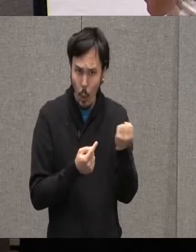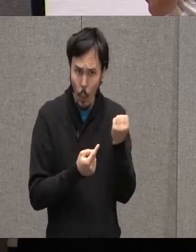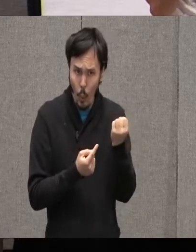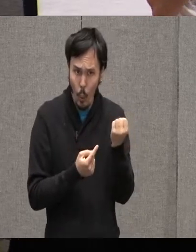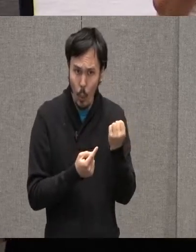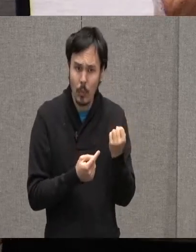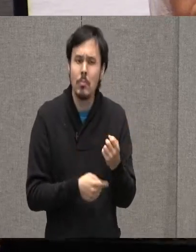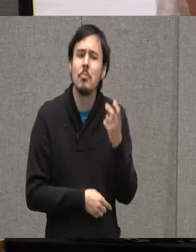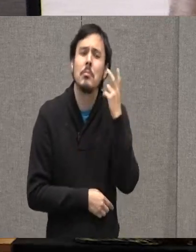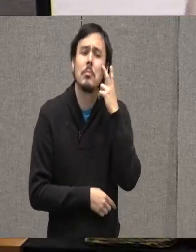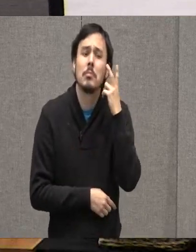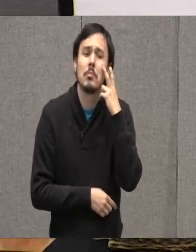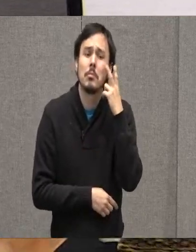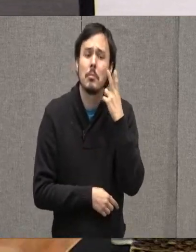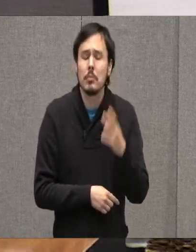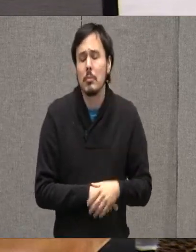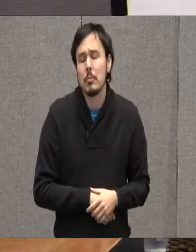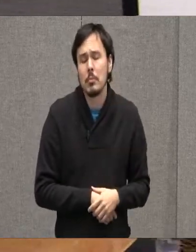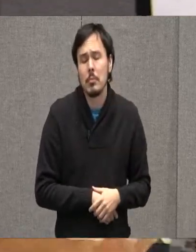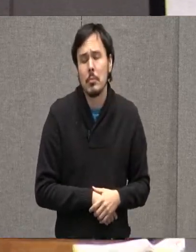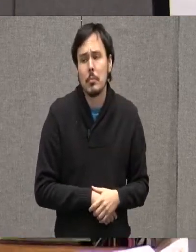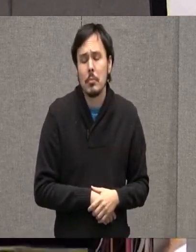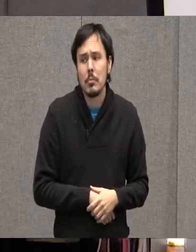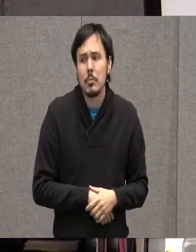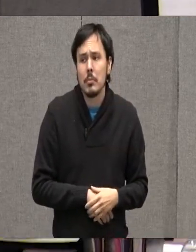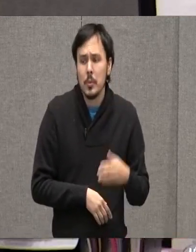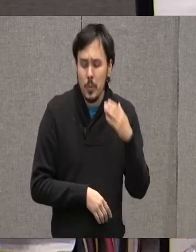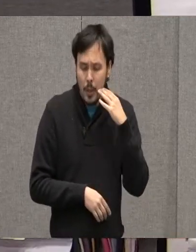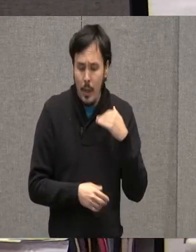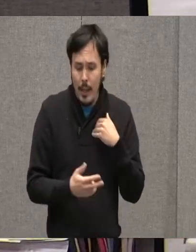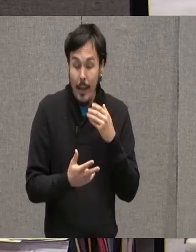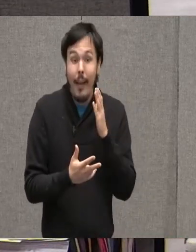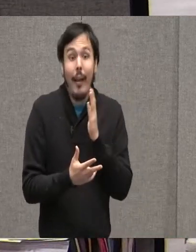Let's see, all right we know we have a 1/2,